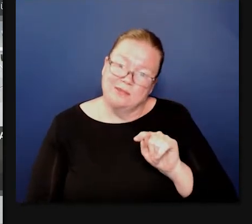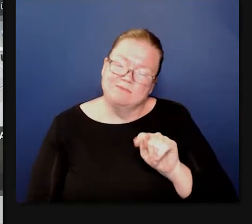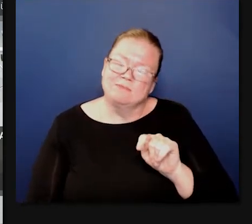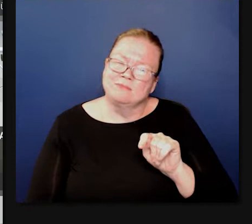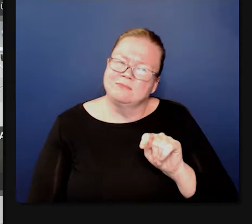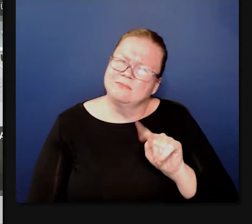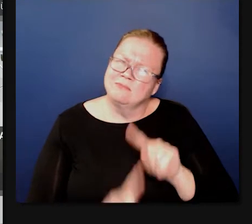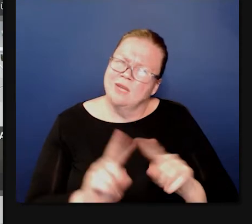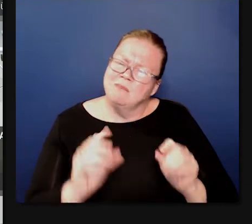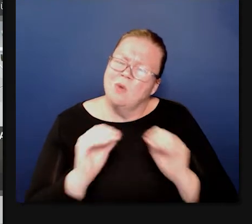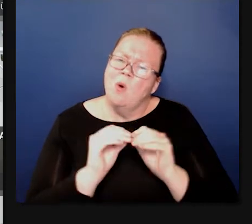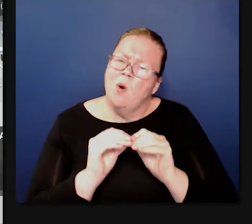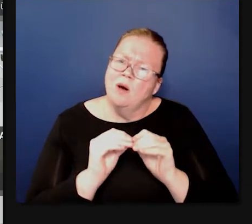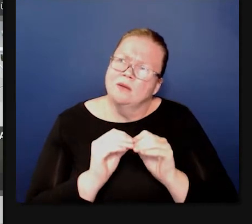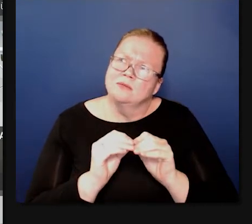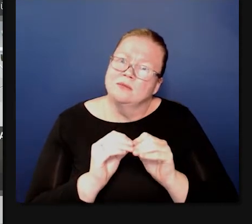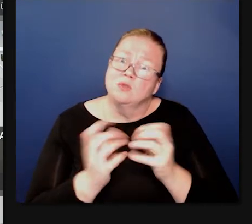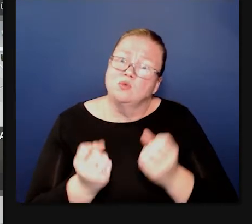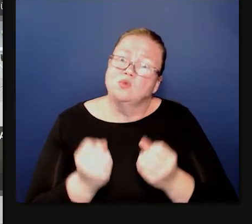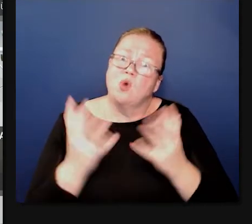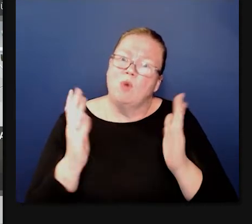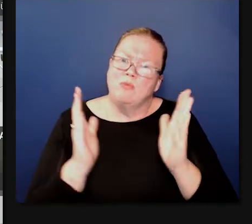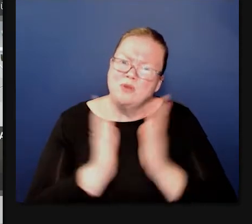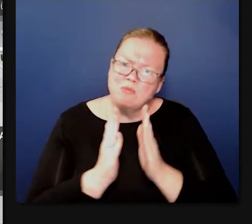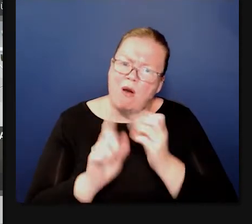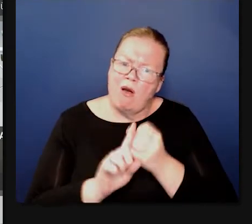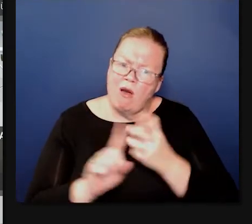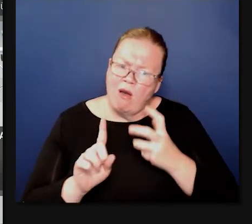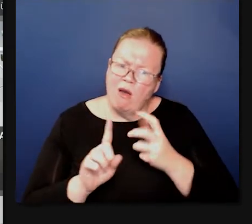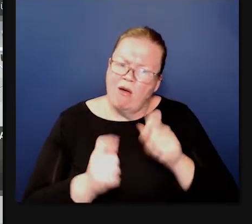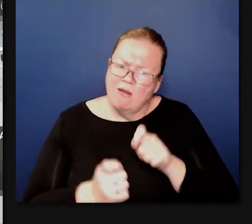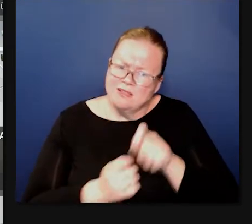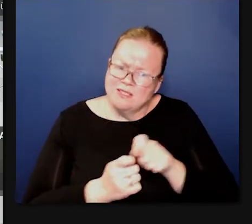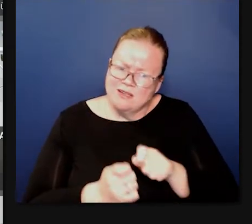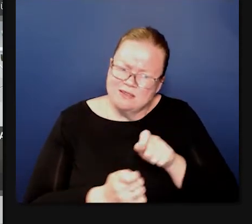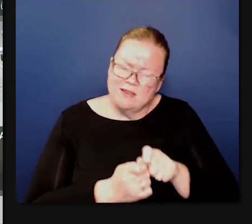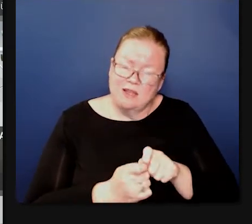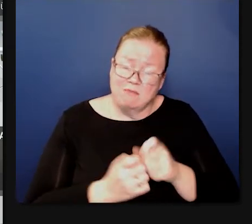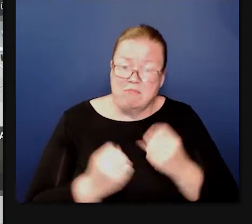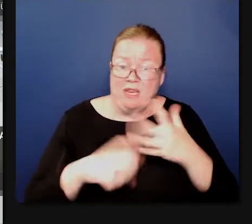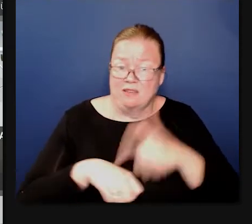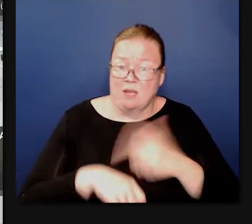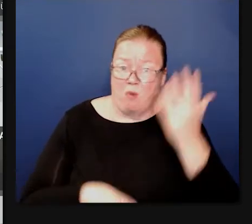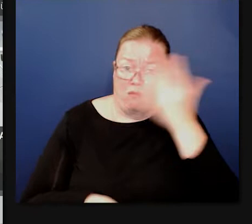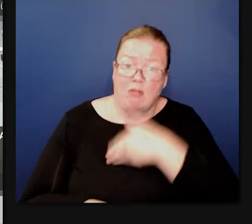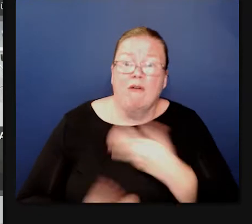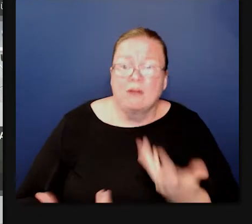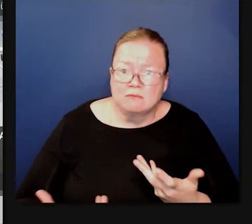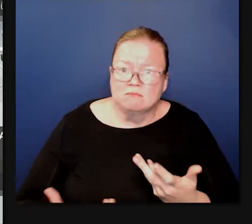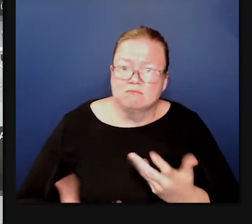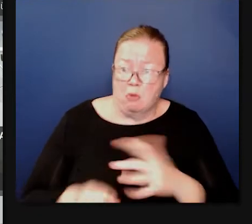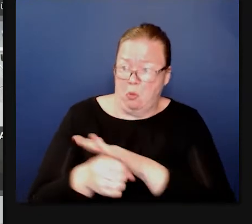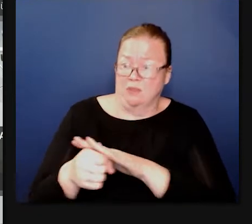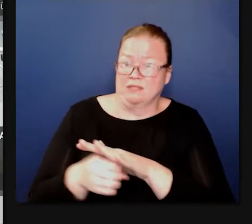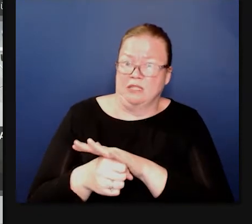but beyond that, it gets into so many small details that are sometimes overlooked. So you need think about localization.